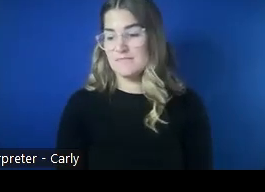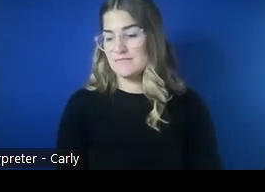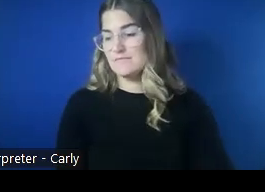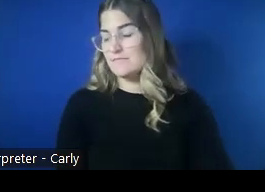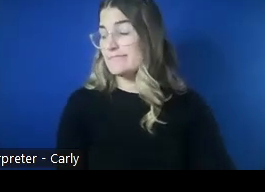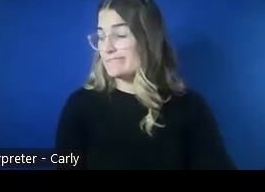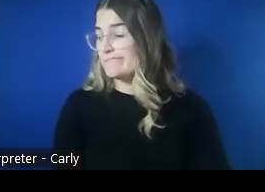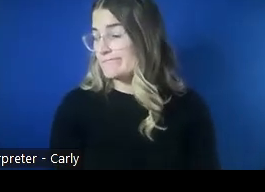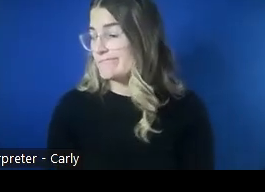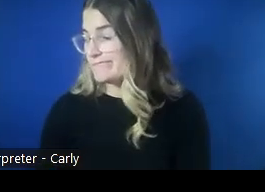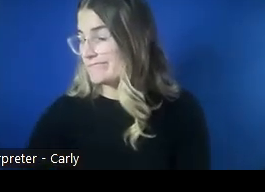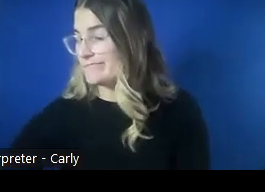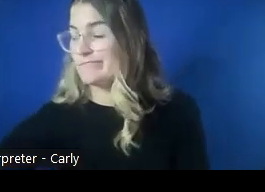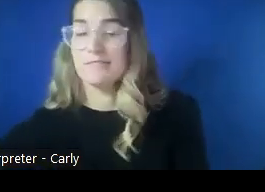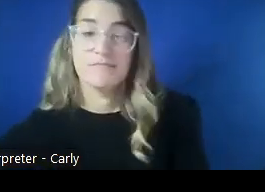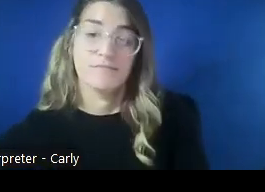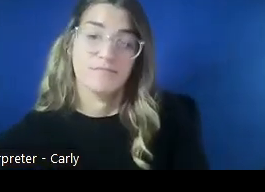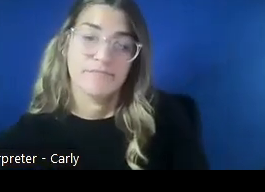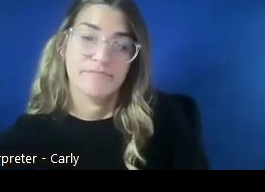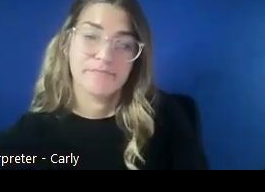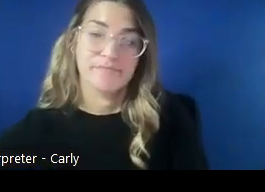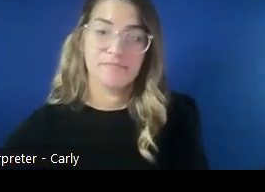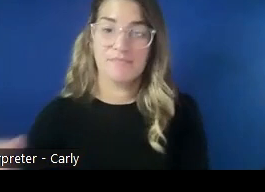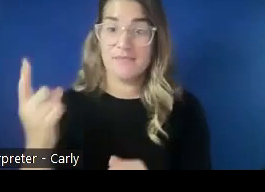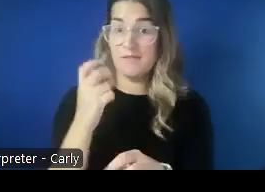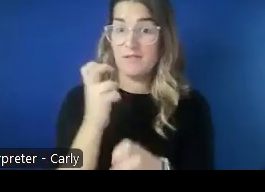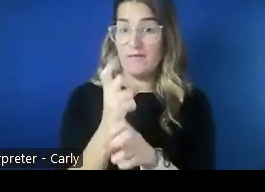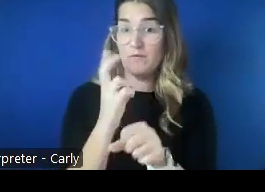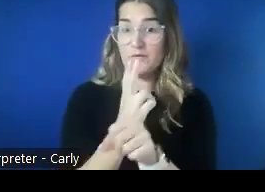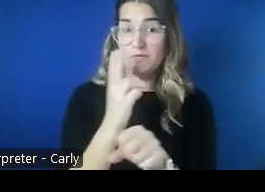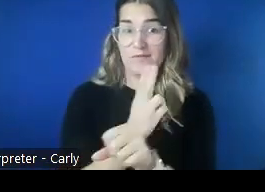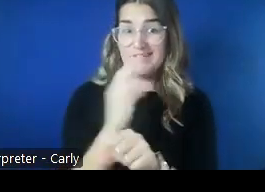really hard about using any measure for maternal health is that we that from the Pediatric side